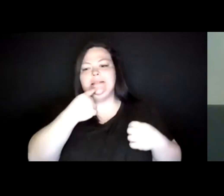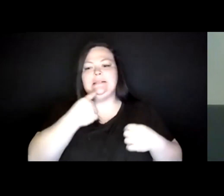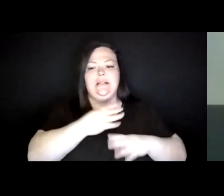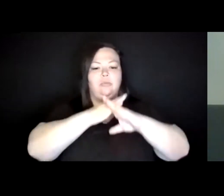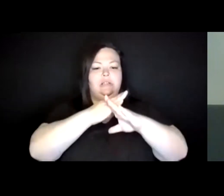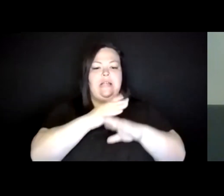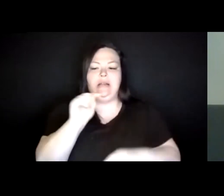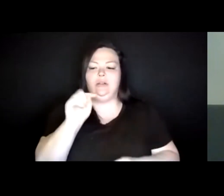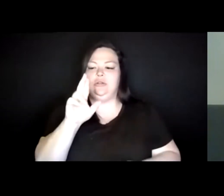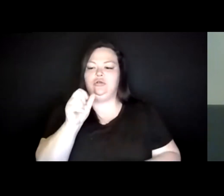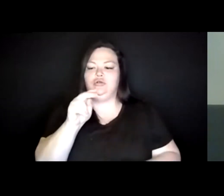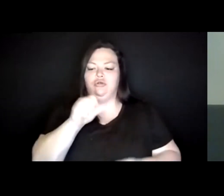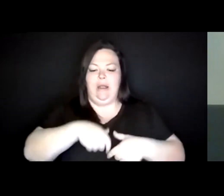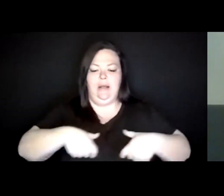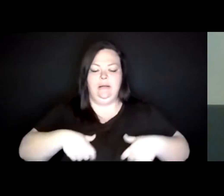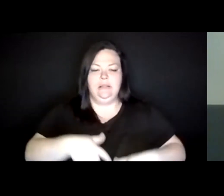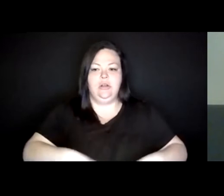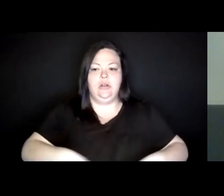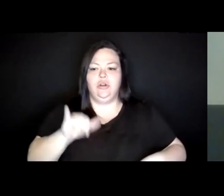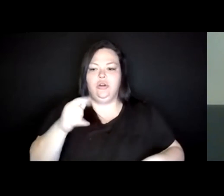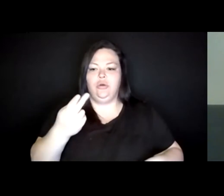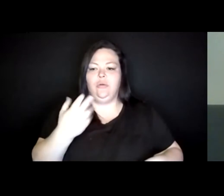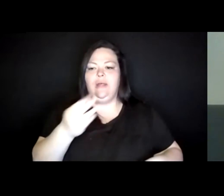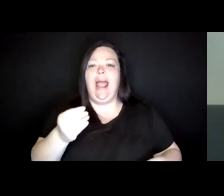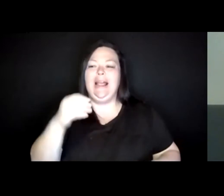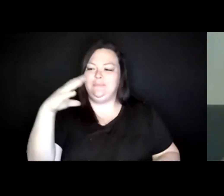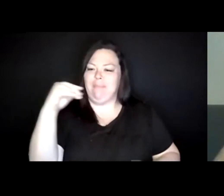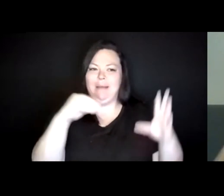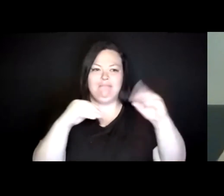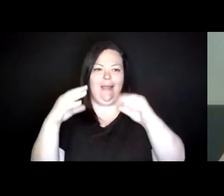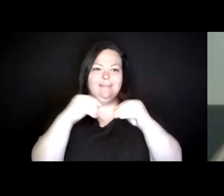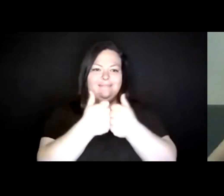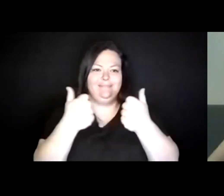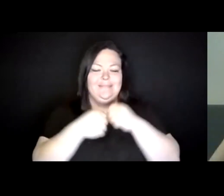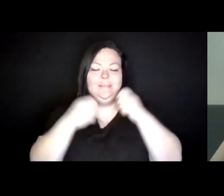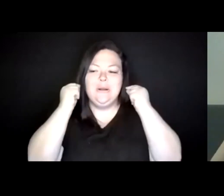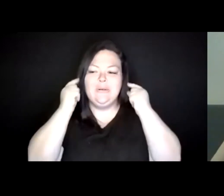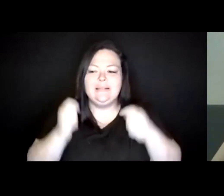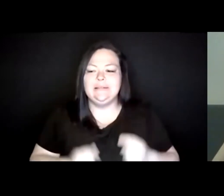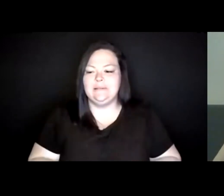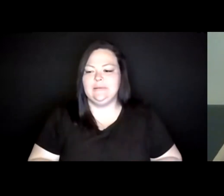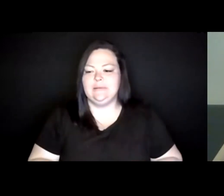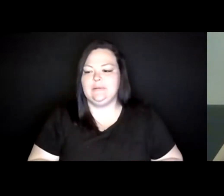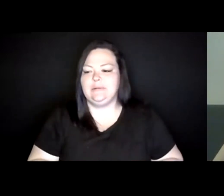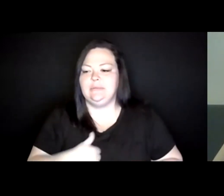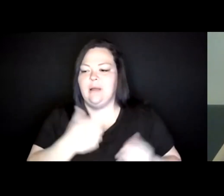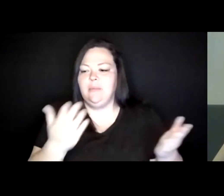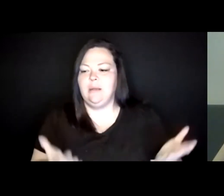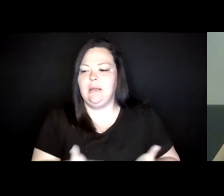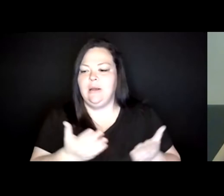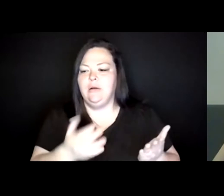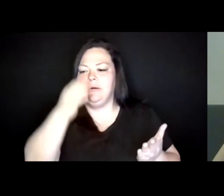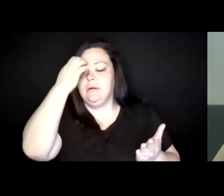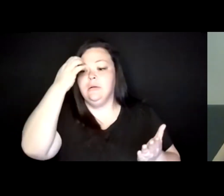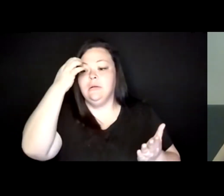trans youth" and a pac-man earring, um, I'm here from Grand Rapids and I've been following